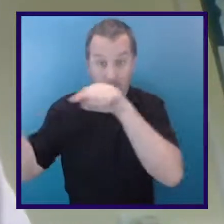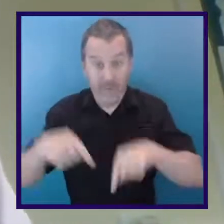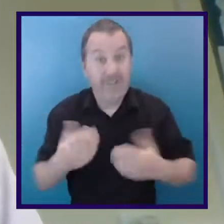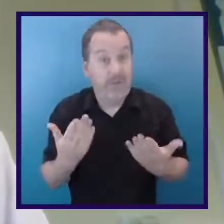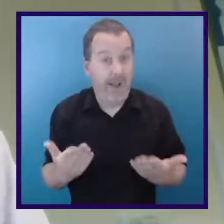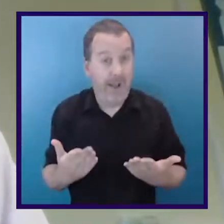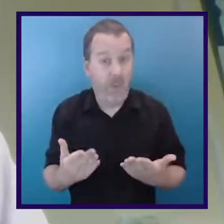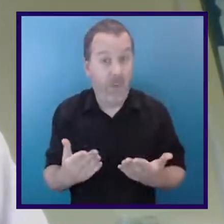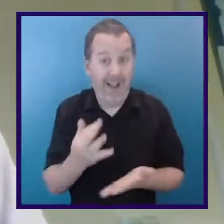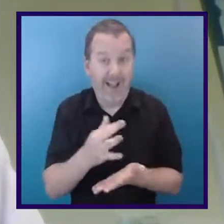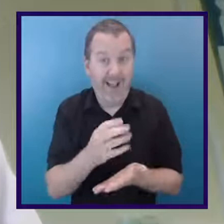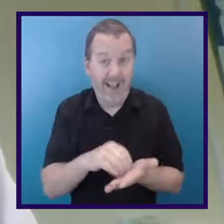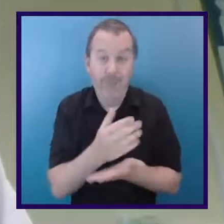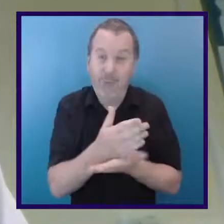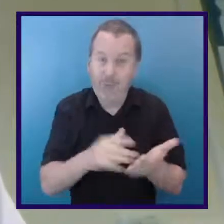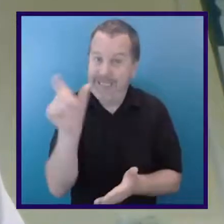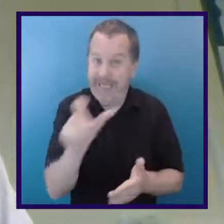of Italian children here in school.